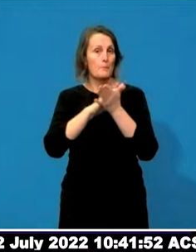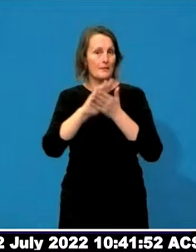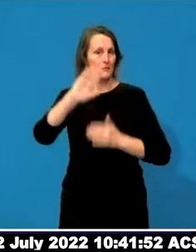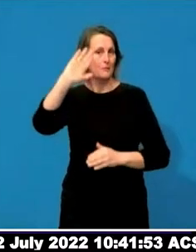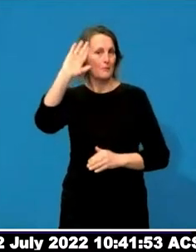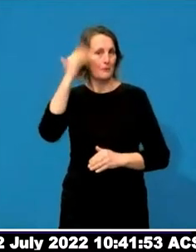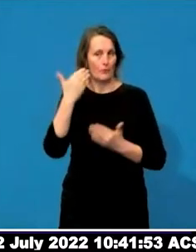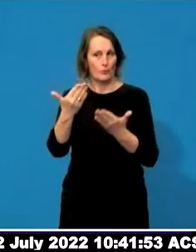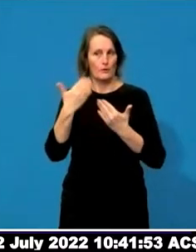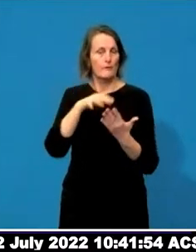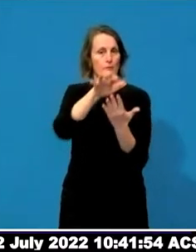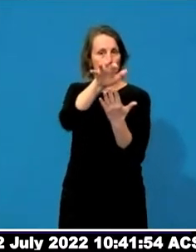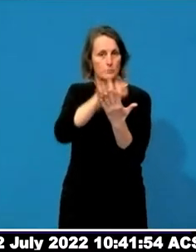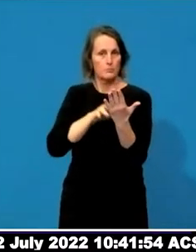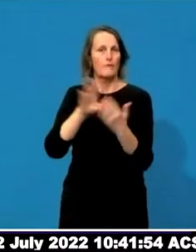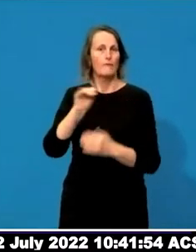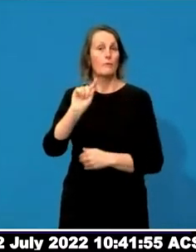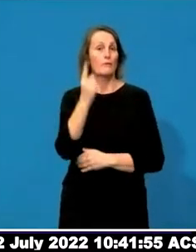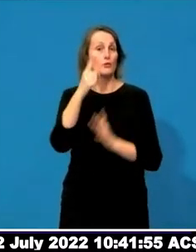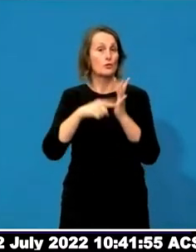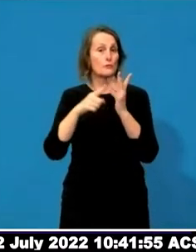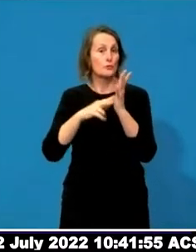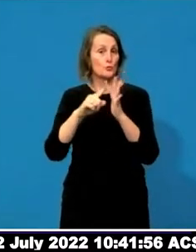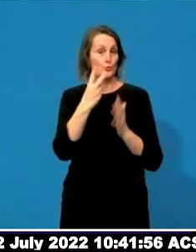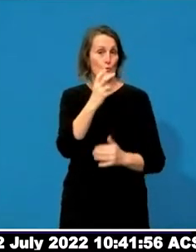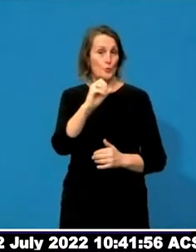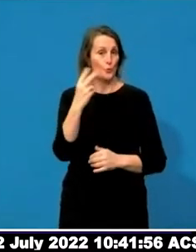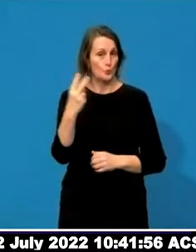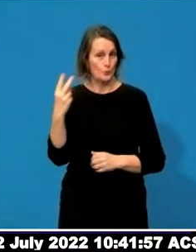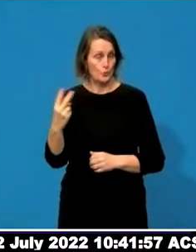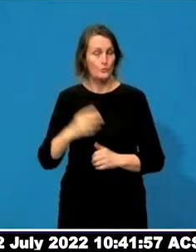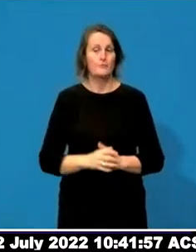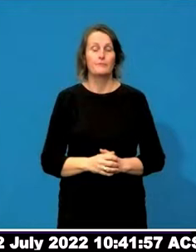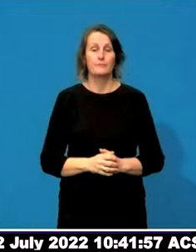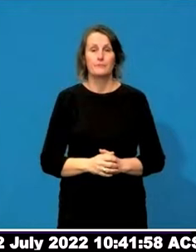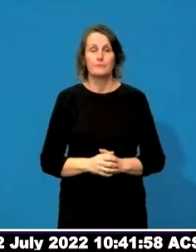dated 1 June 2022, which for identification purposes